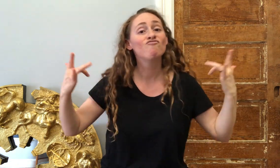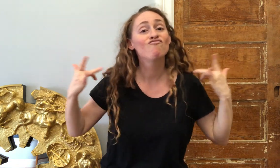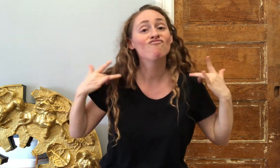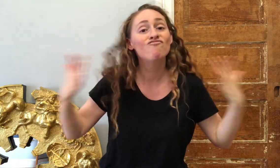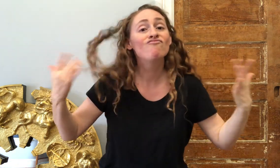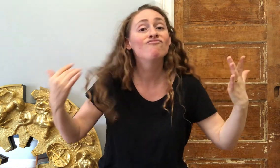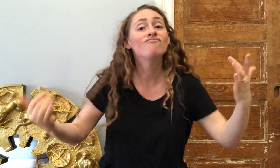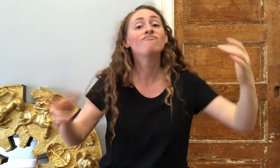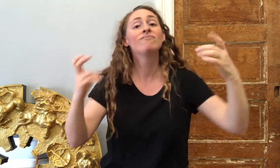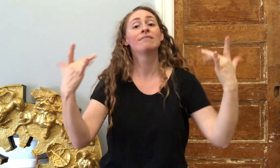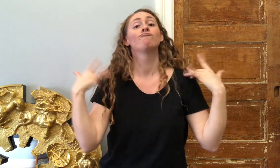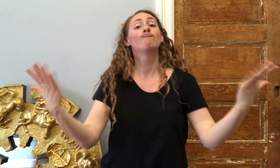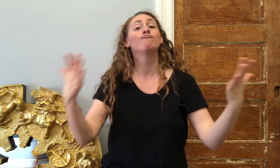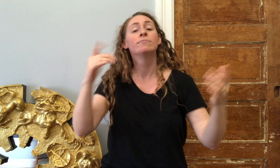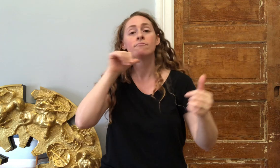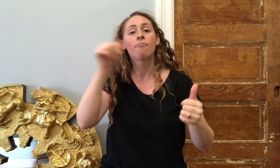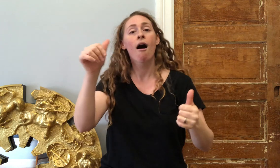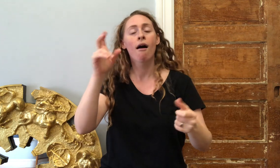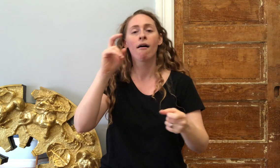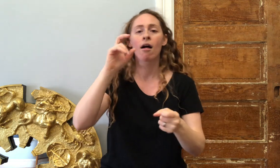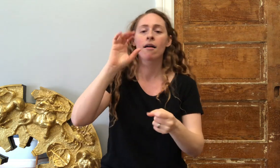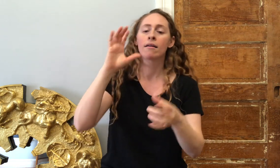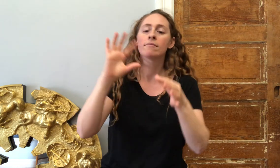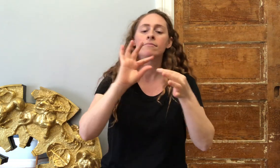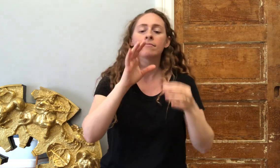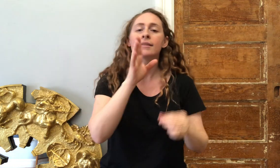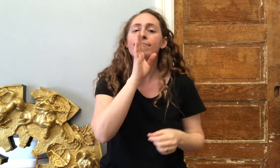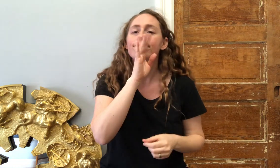Back then, the interpreter would just interpret